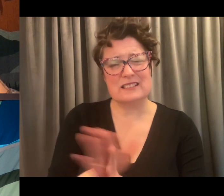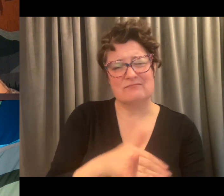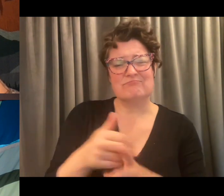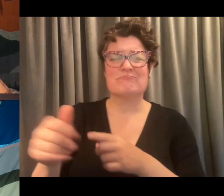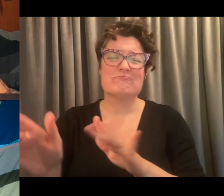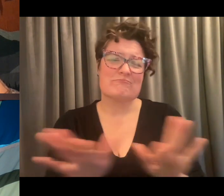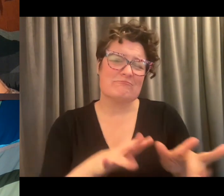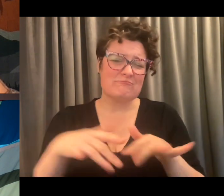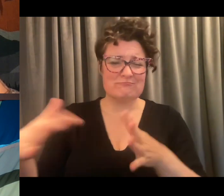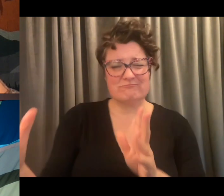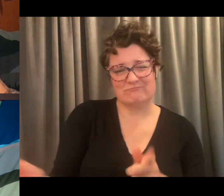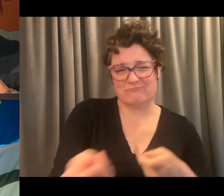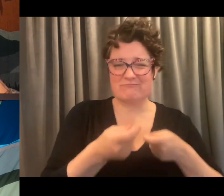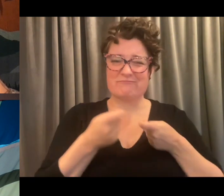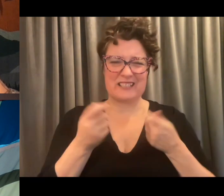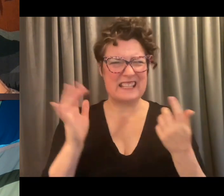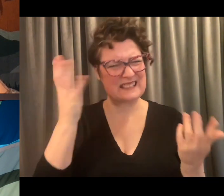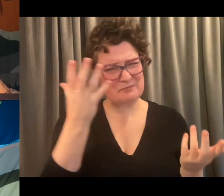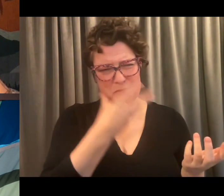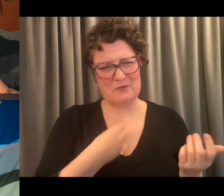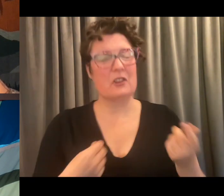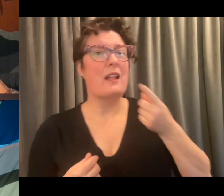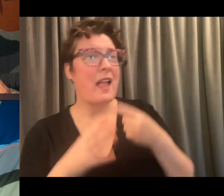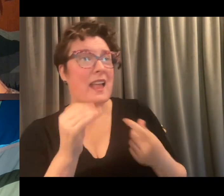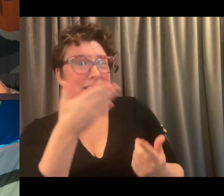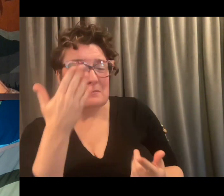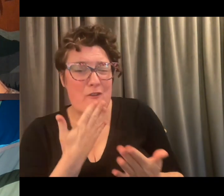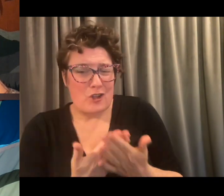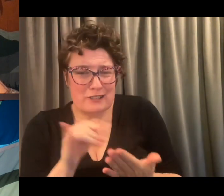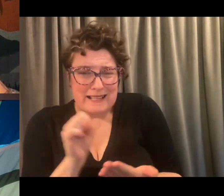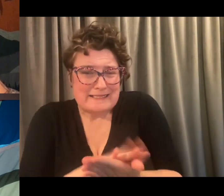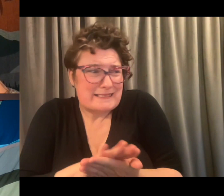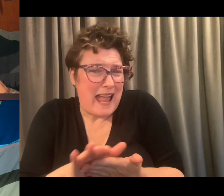Nomy: and, and it's nice to smell good and Rebekah: Yes! Nomy: share that with each other. Rebekah: mm-hmm.